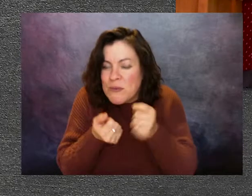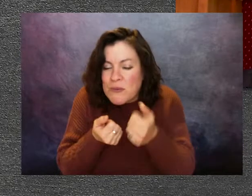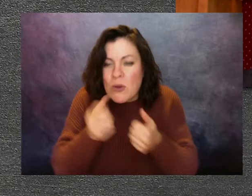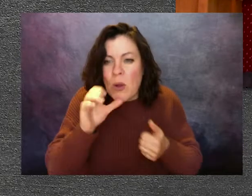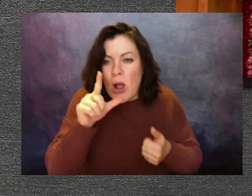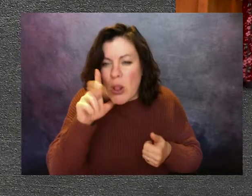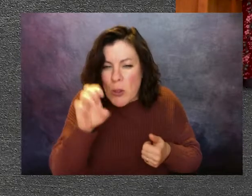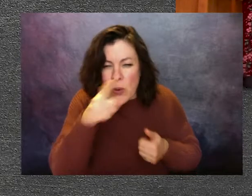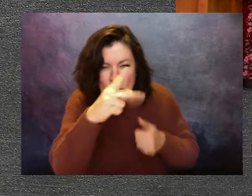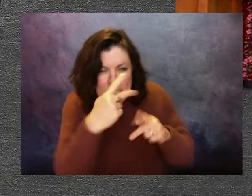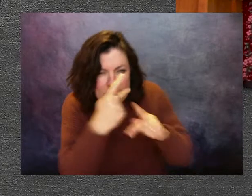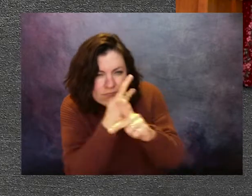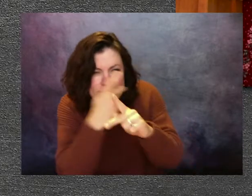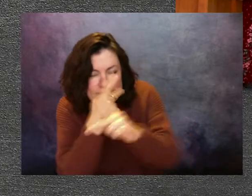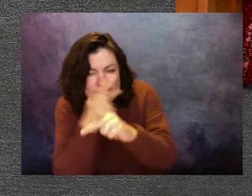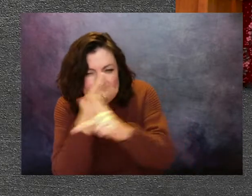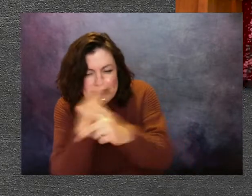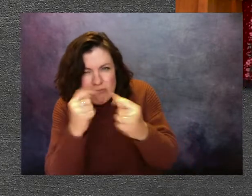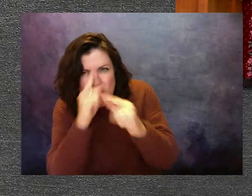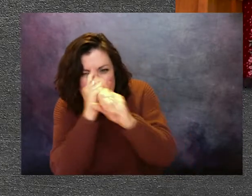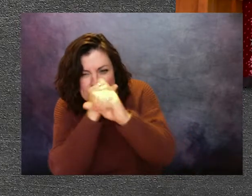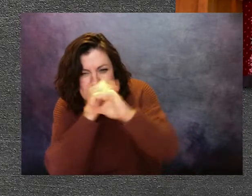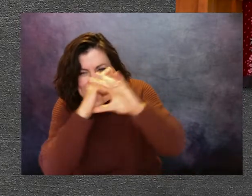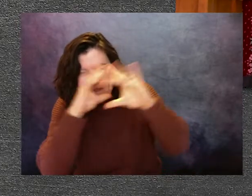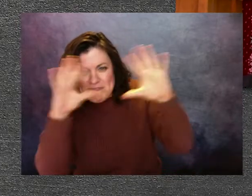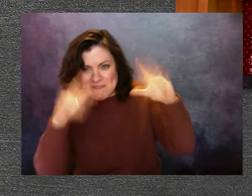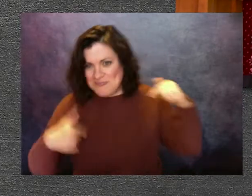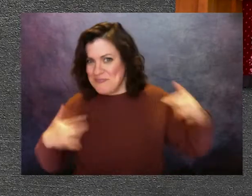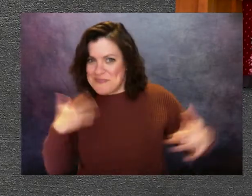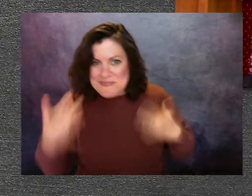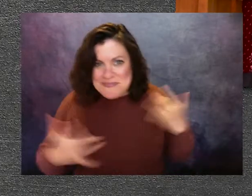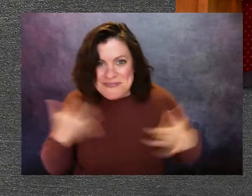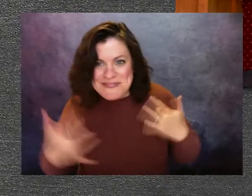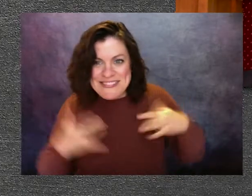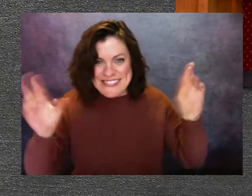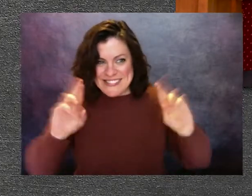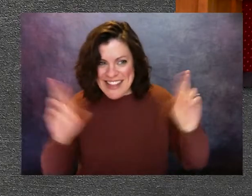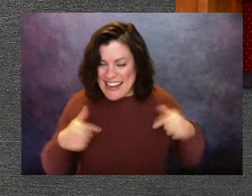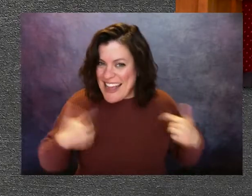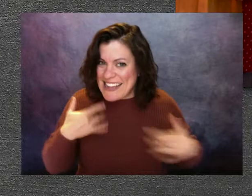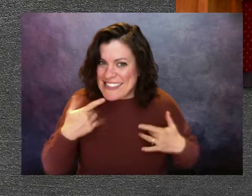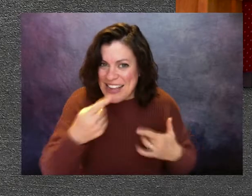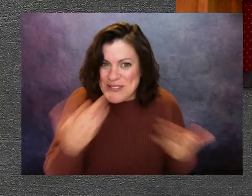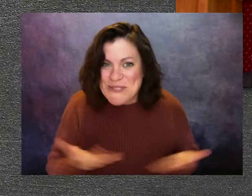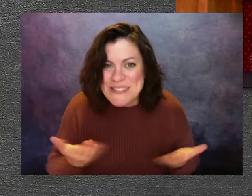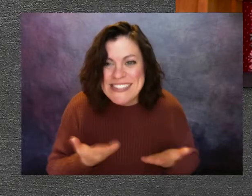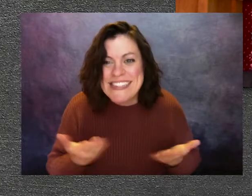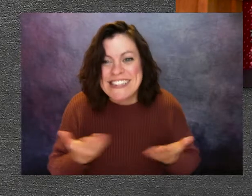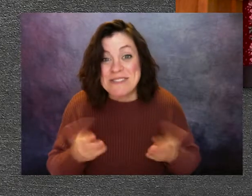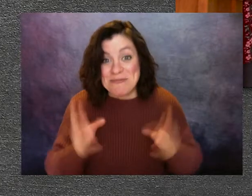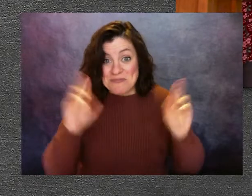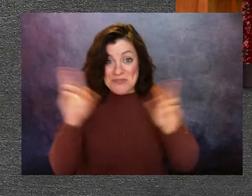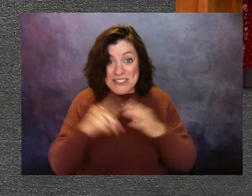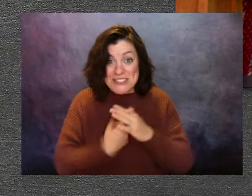Awesome. I love that. I'm so excited you're here. All right, here we go. We're gonna get started. Okay? Guess who?